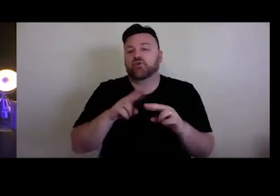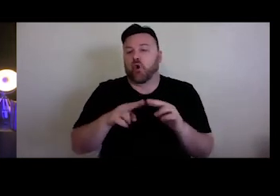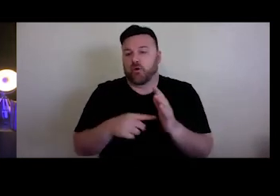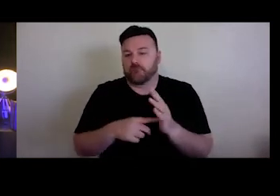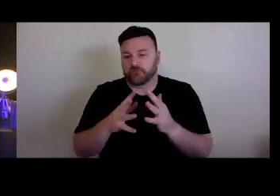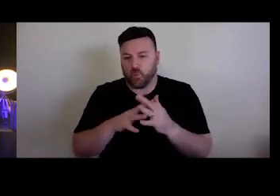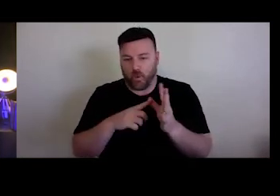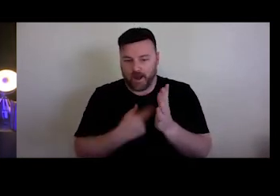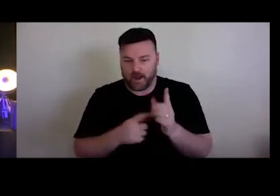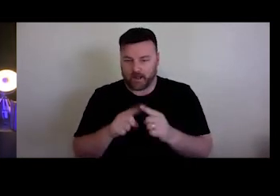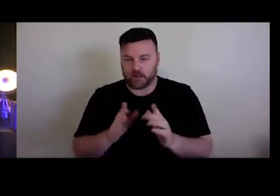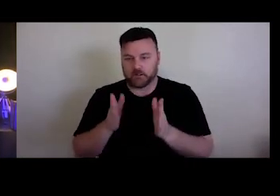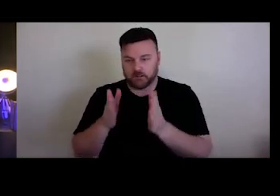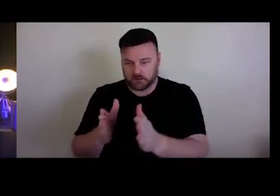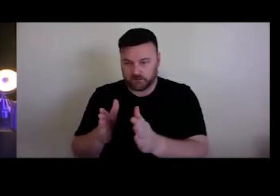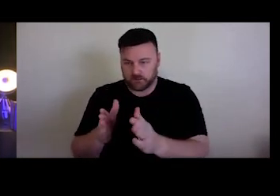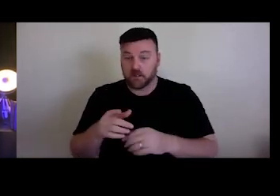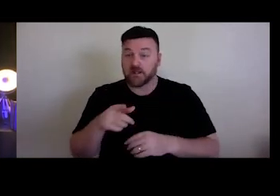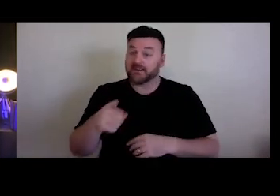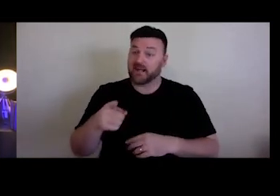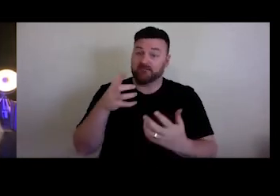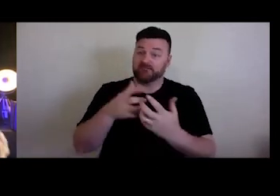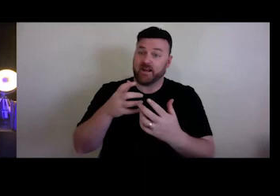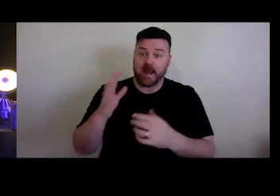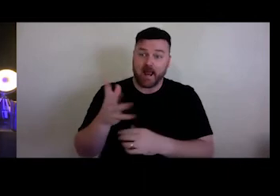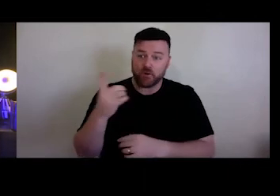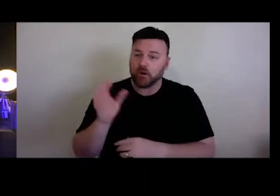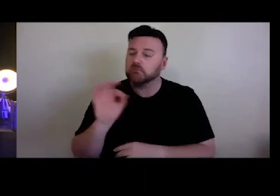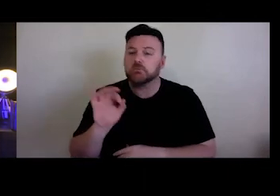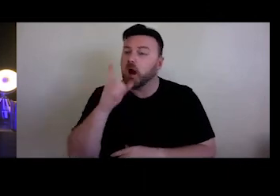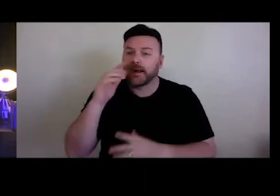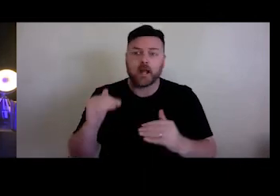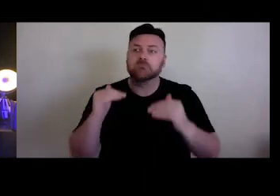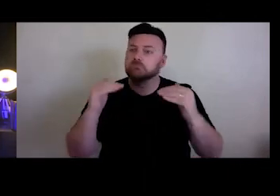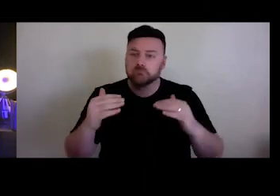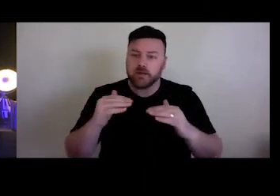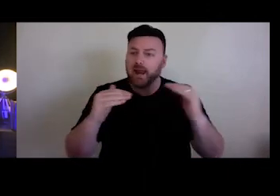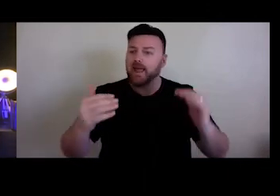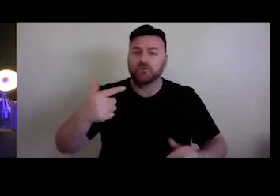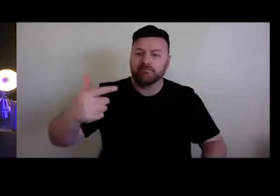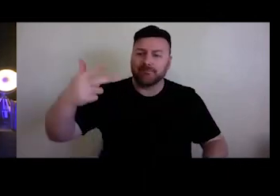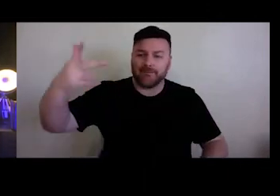one-size-fits-all and you can go through and actually get bigger packages, smaller packages, all sorts of different sizes. There's